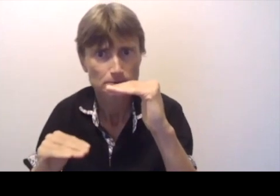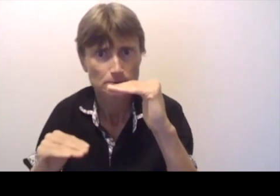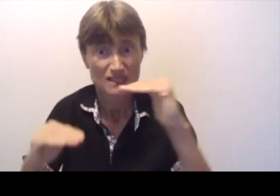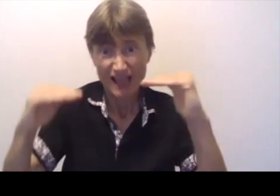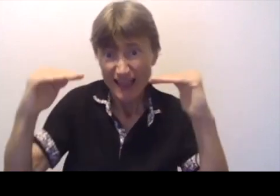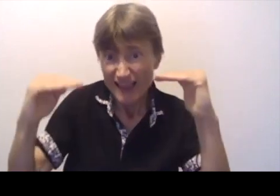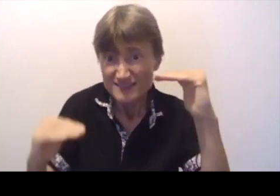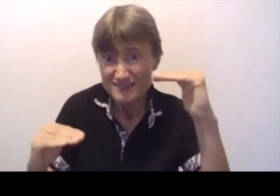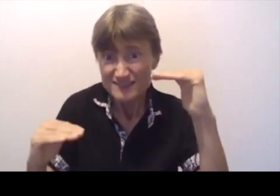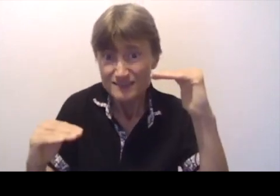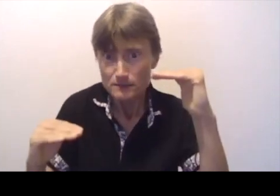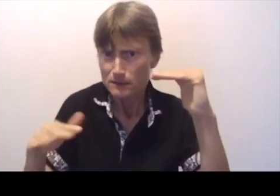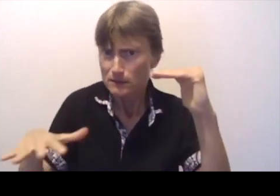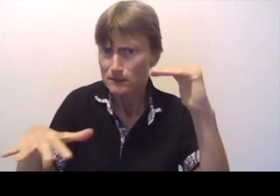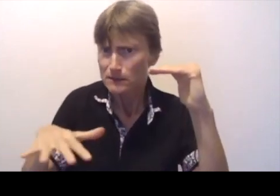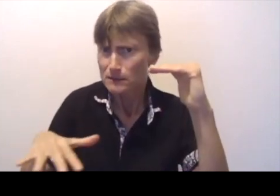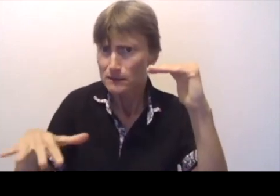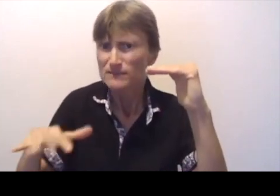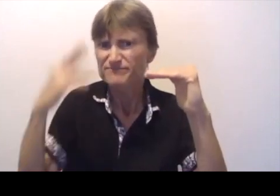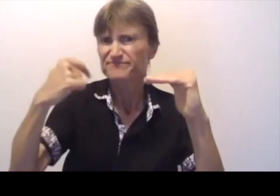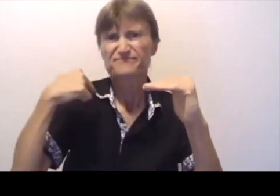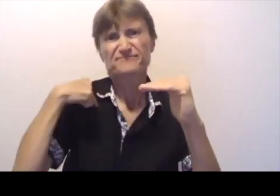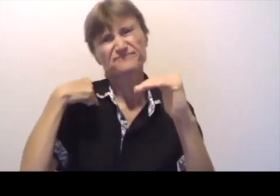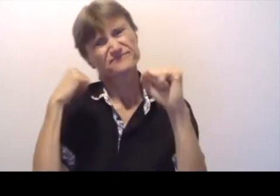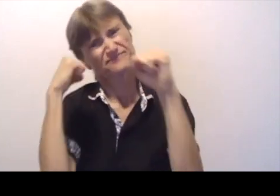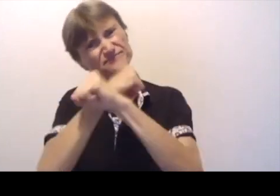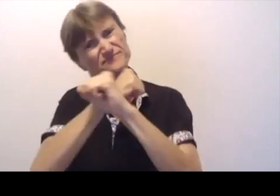status of the artist declaration has asked the signatory governments to